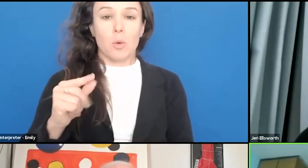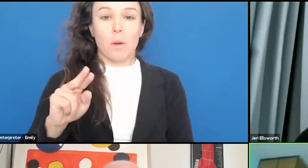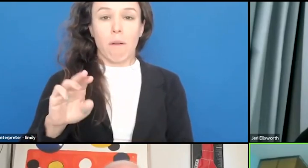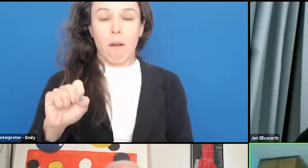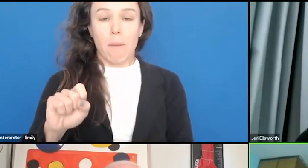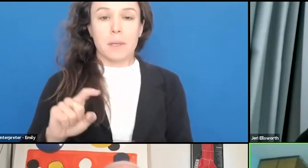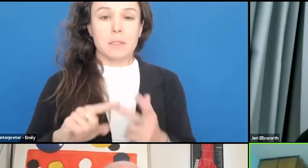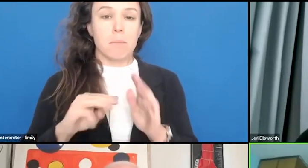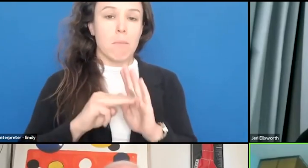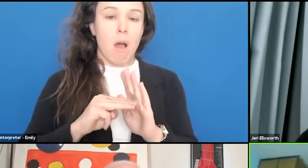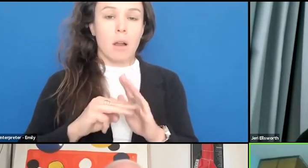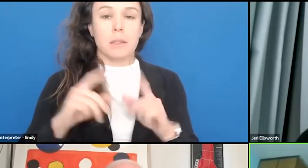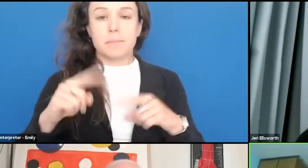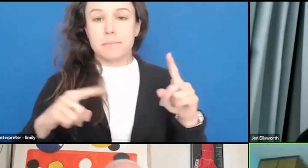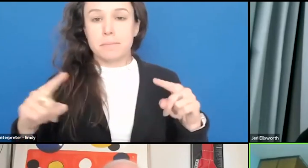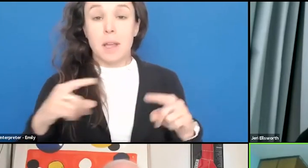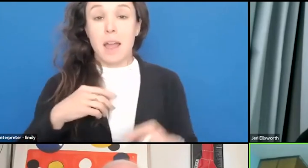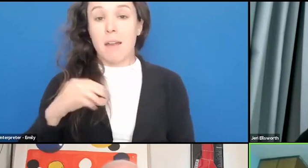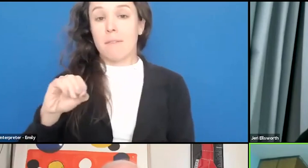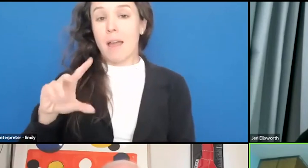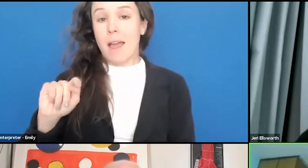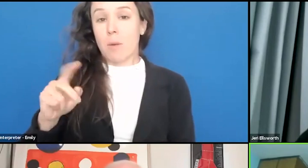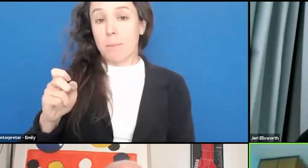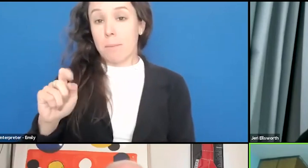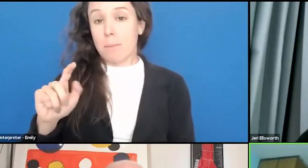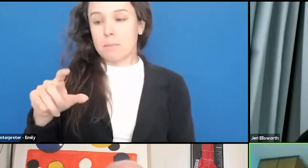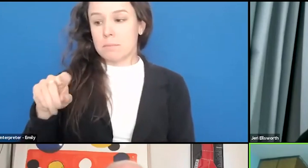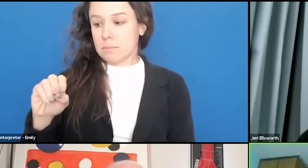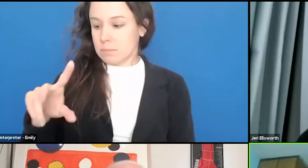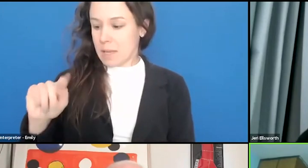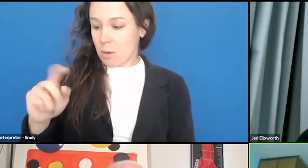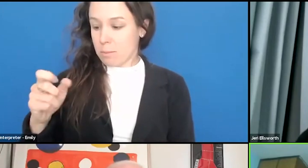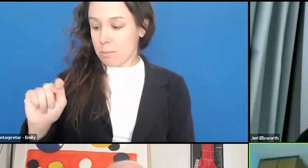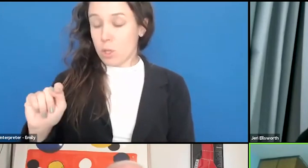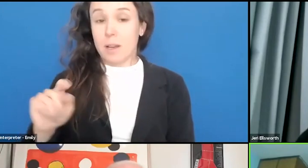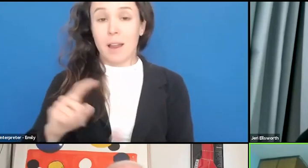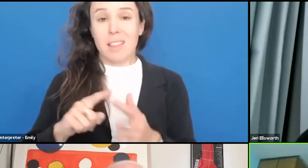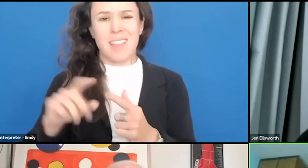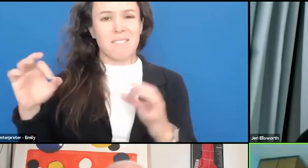and you know output and then feedback somewhere fits in the middle of it, but one day about three